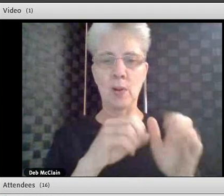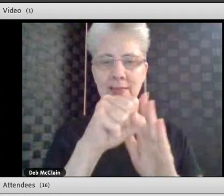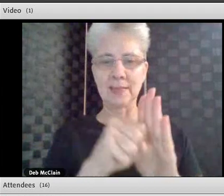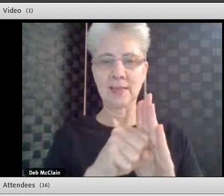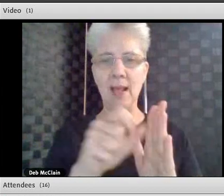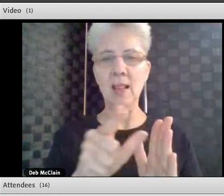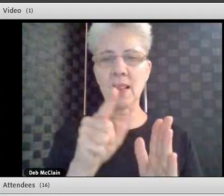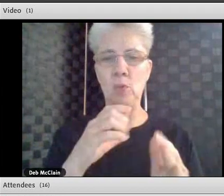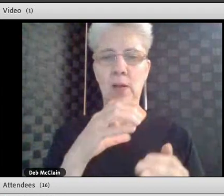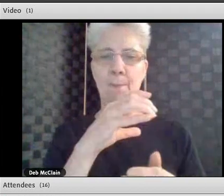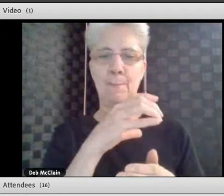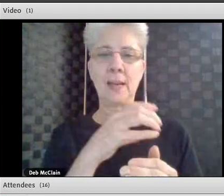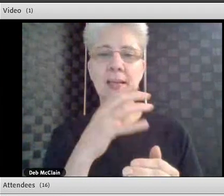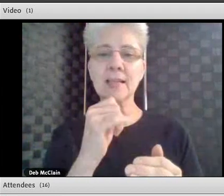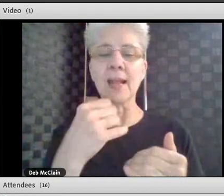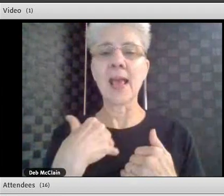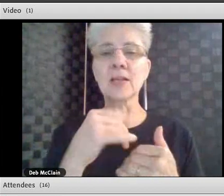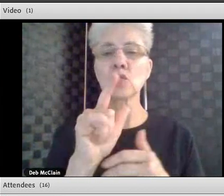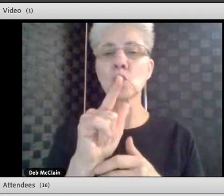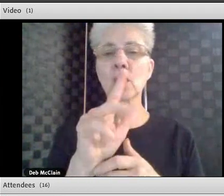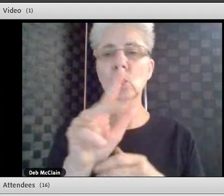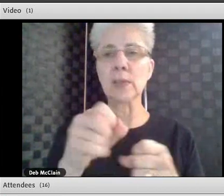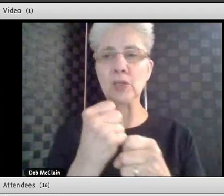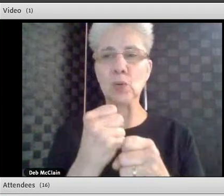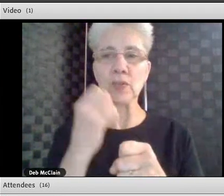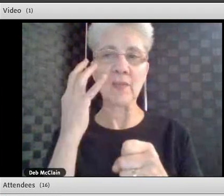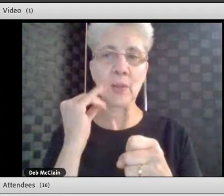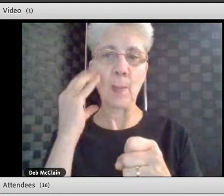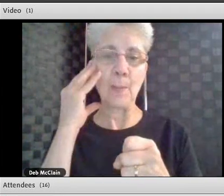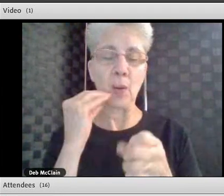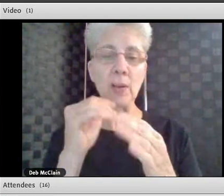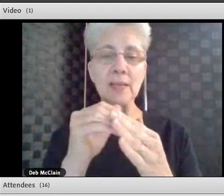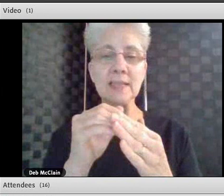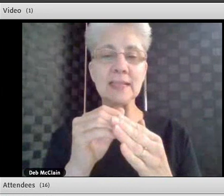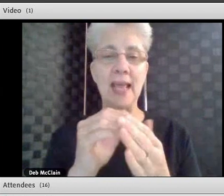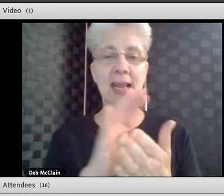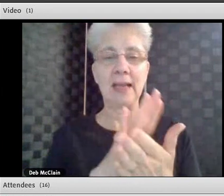and she has 23 years of experience in academic and special libraries.